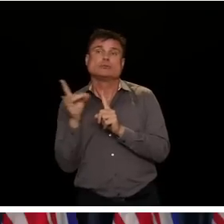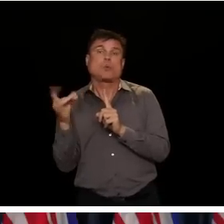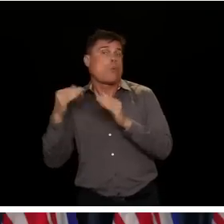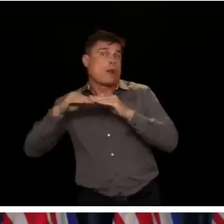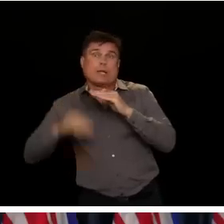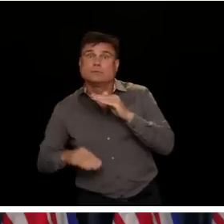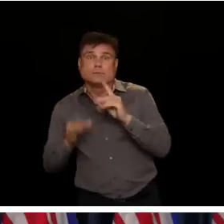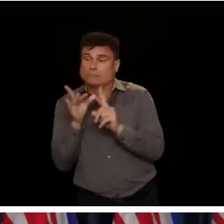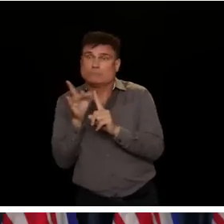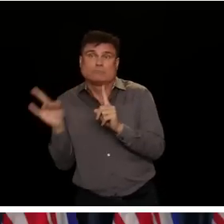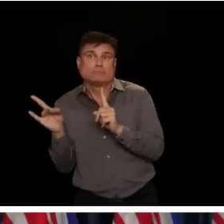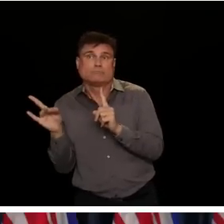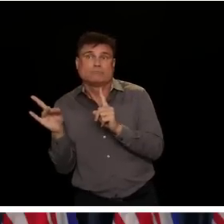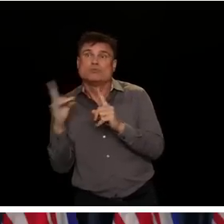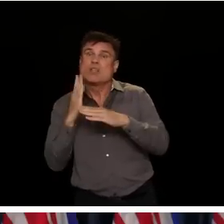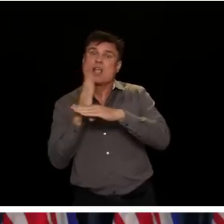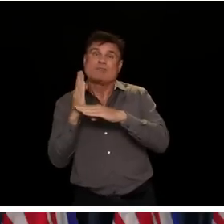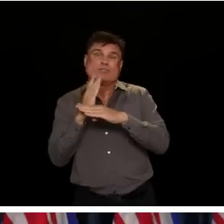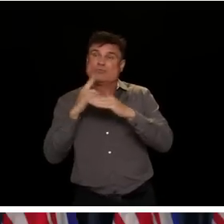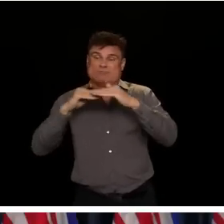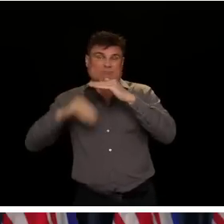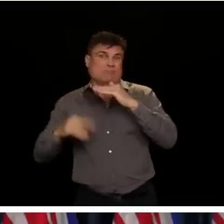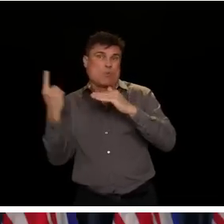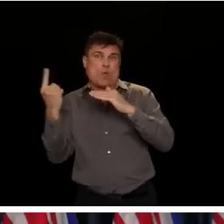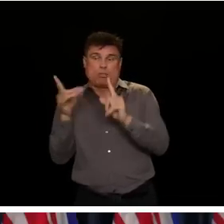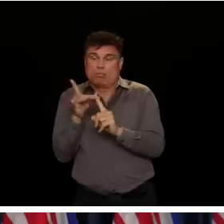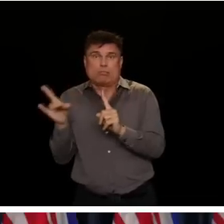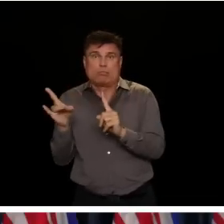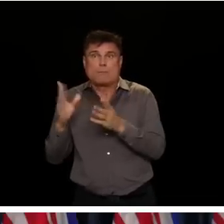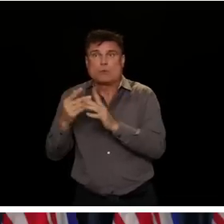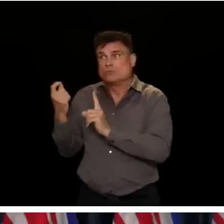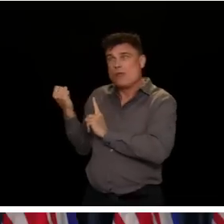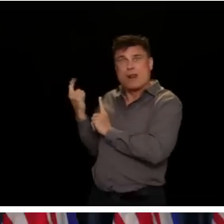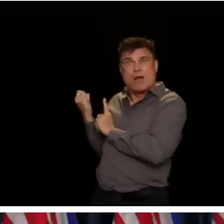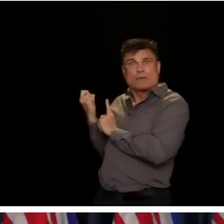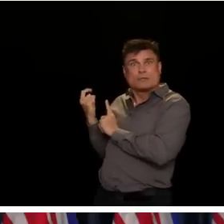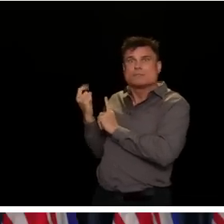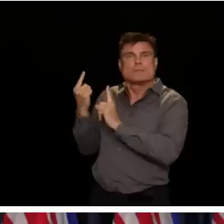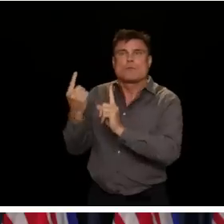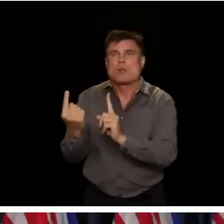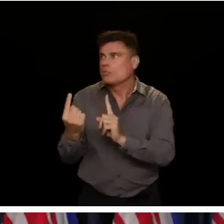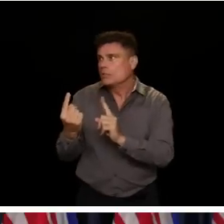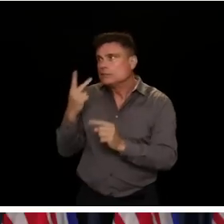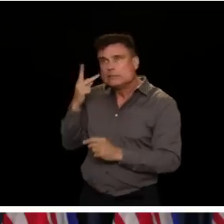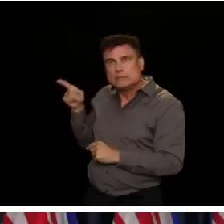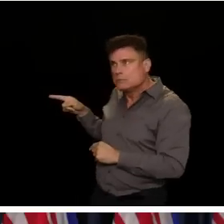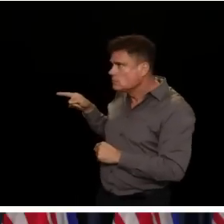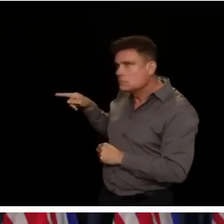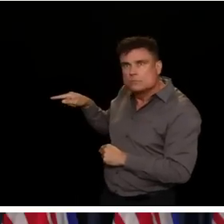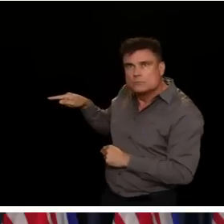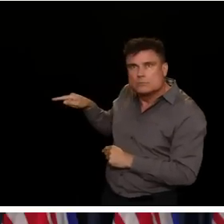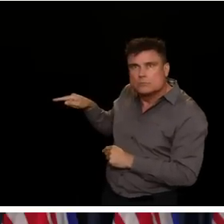We were quite flat but well below one, willing to May.